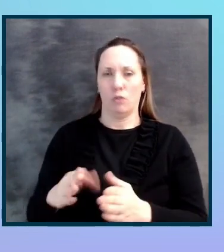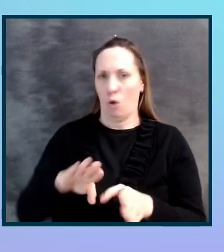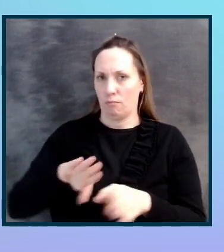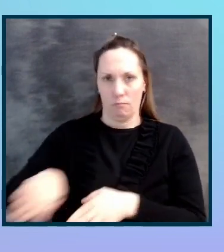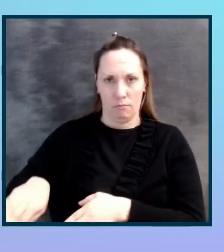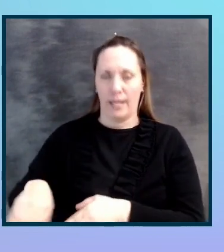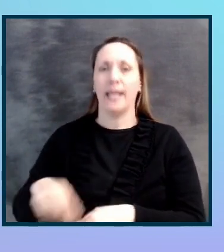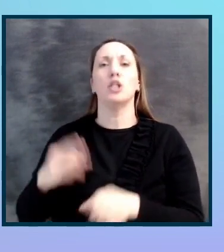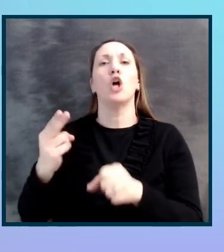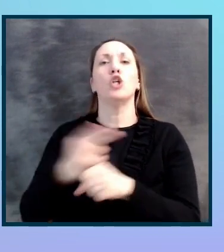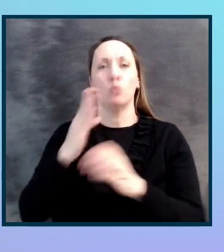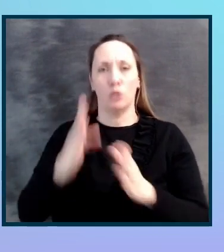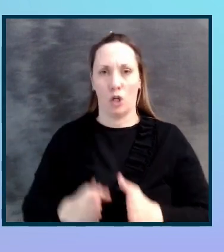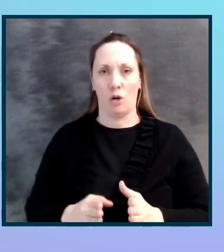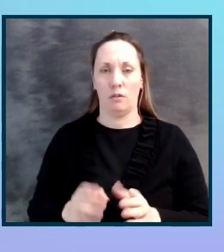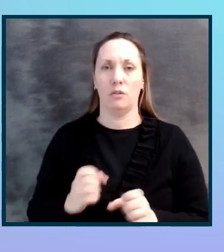So you have to make your content accessible.